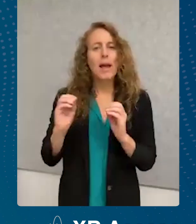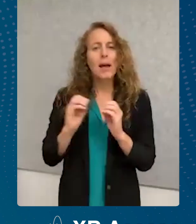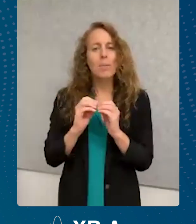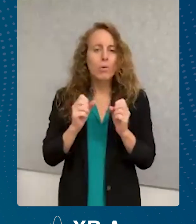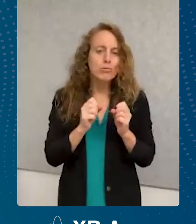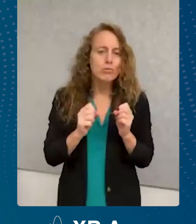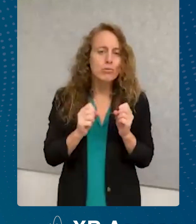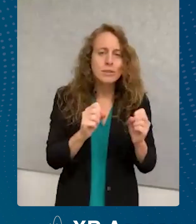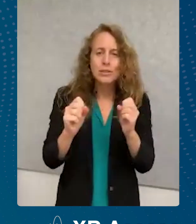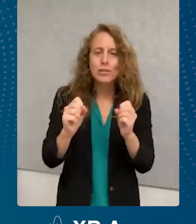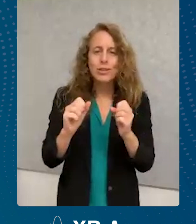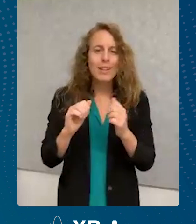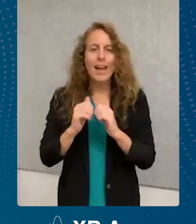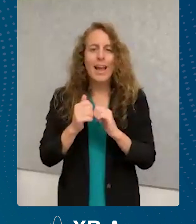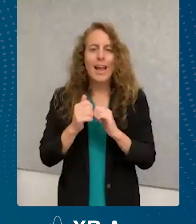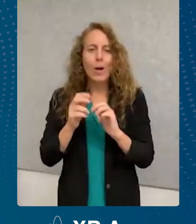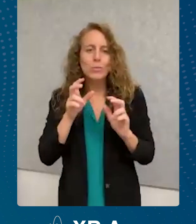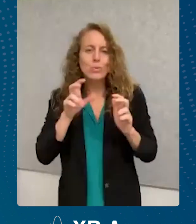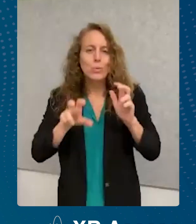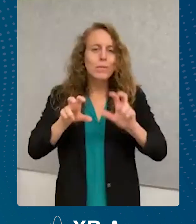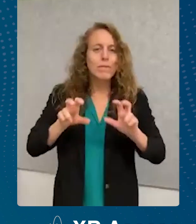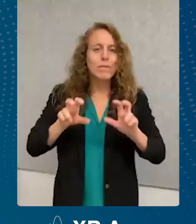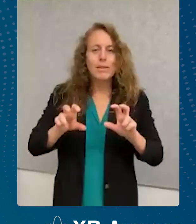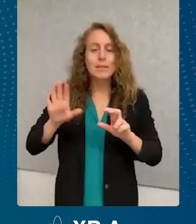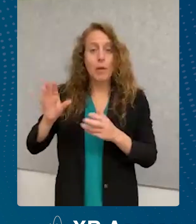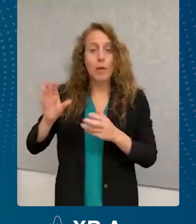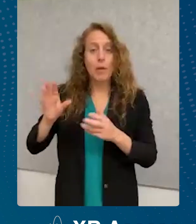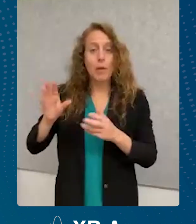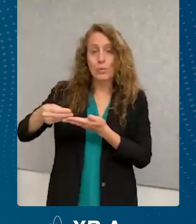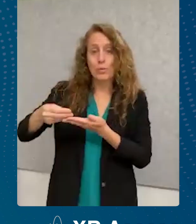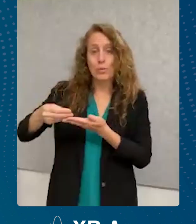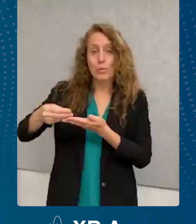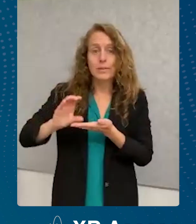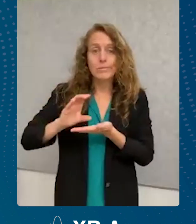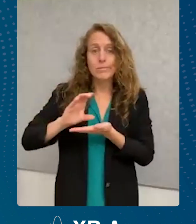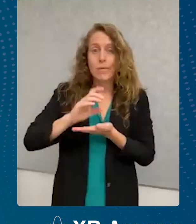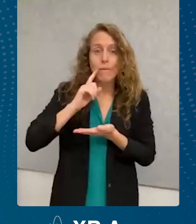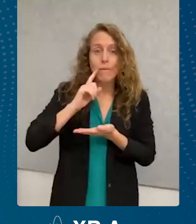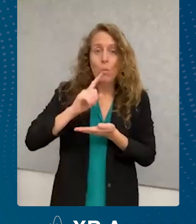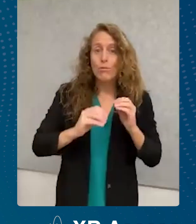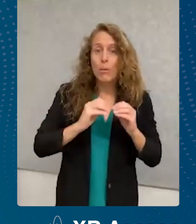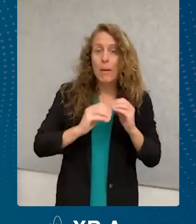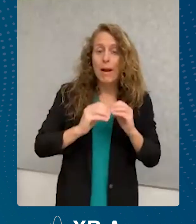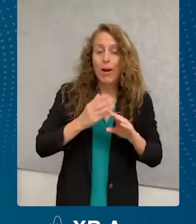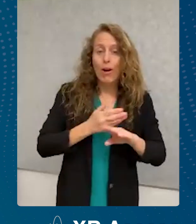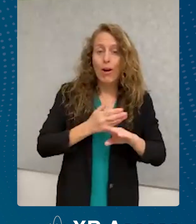invest their resources for repair of sidewalk accessibility issues.